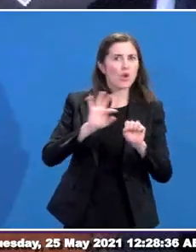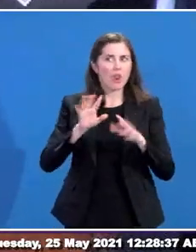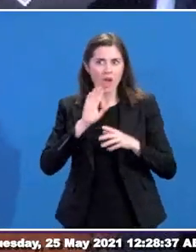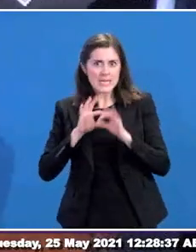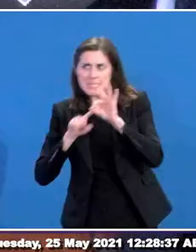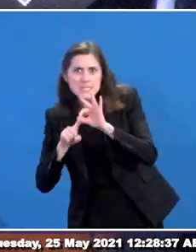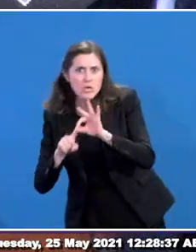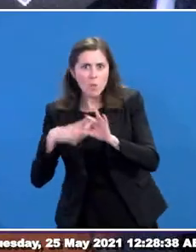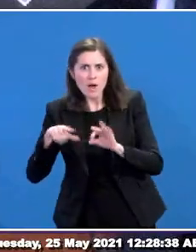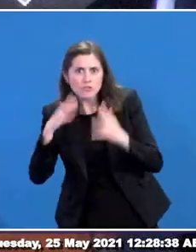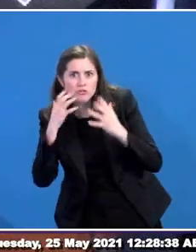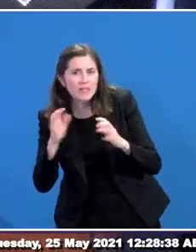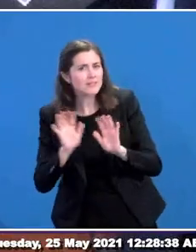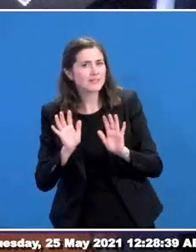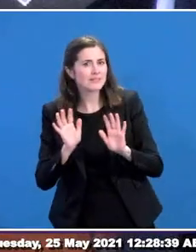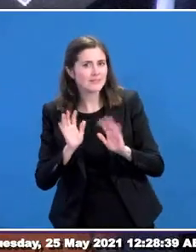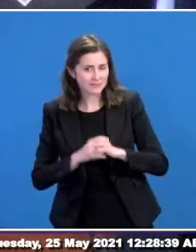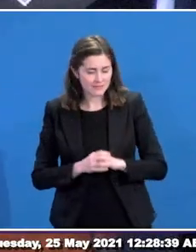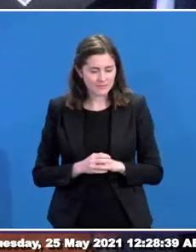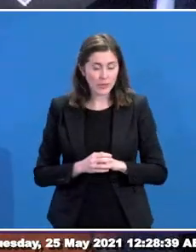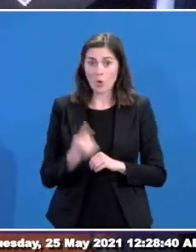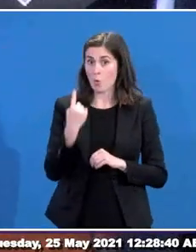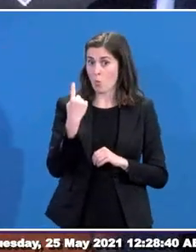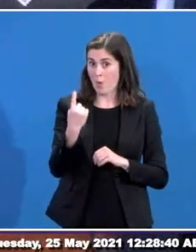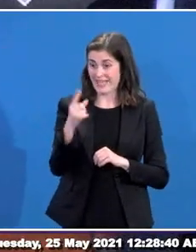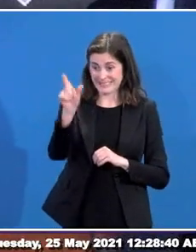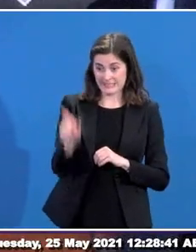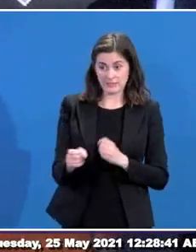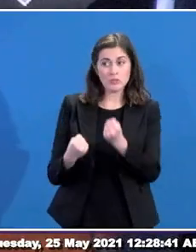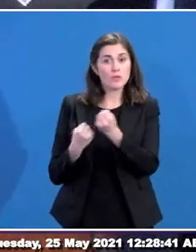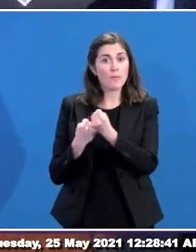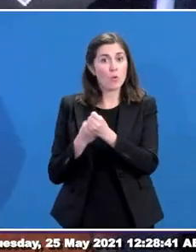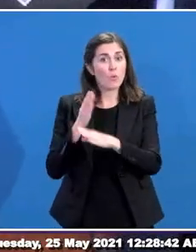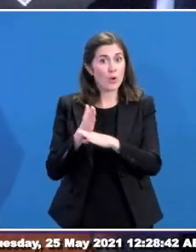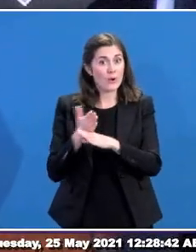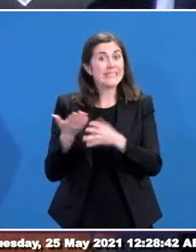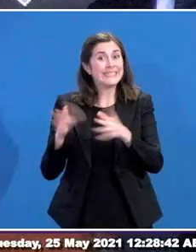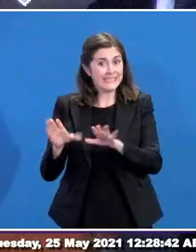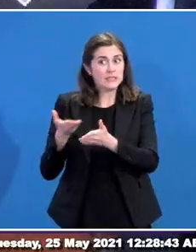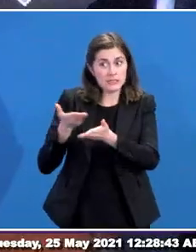But one of the support workers had a conversation with you one day,